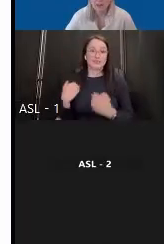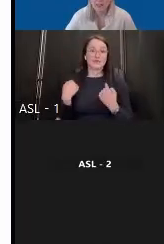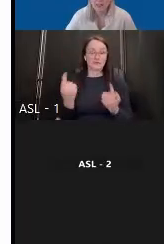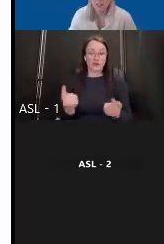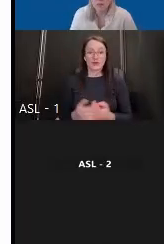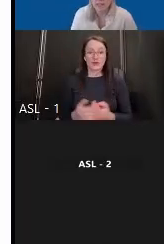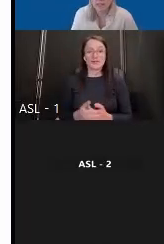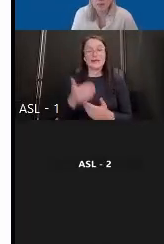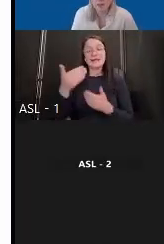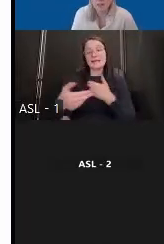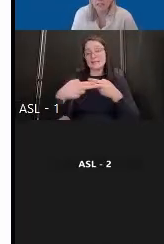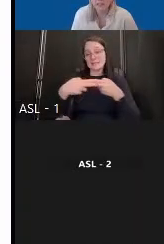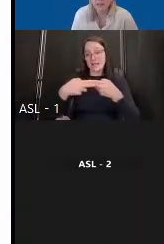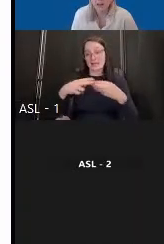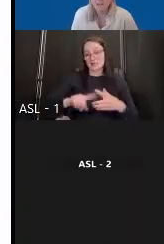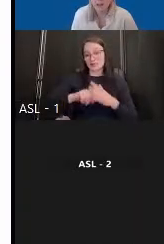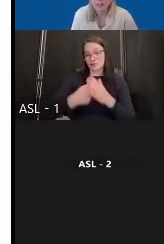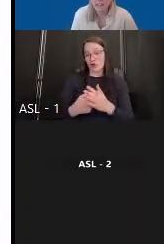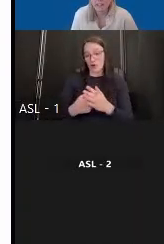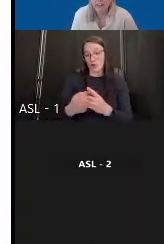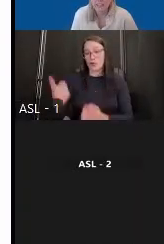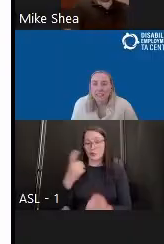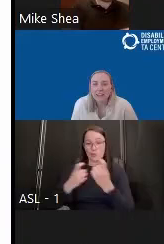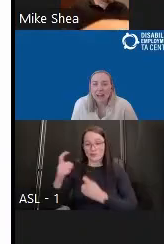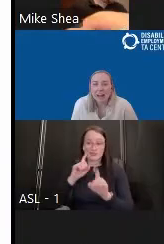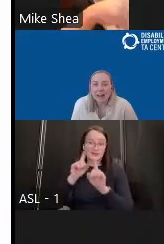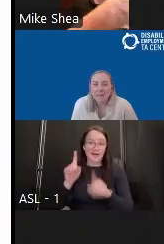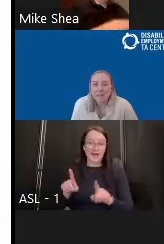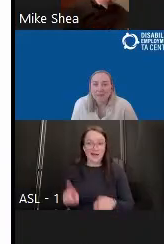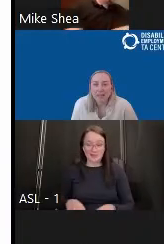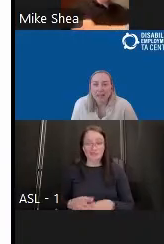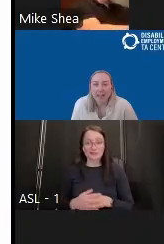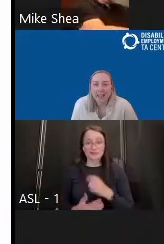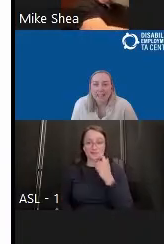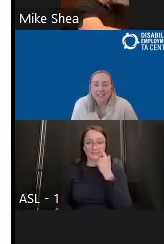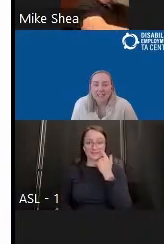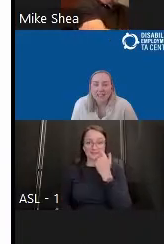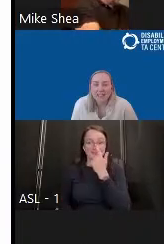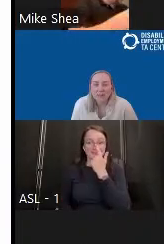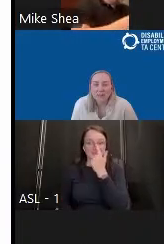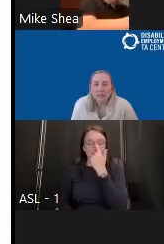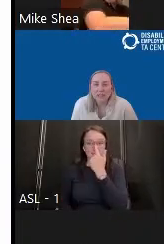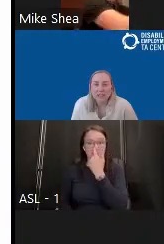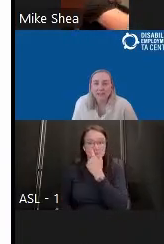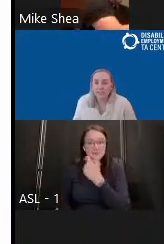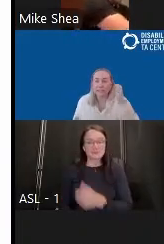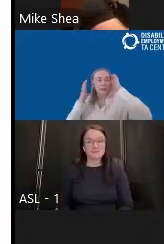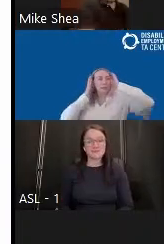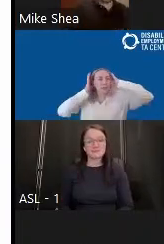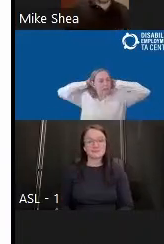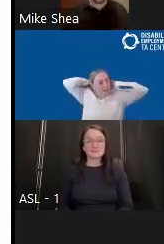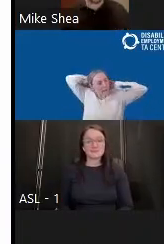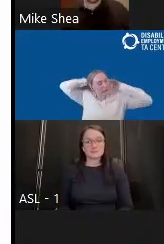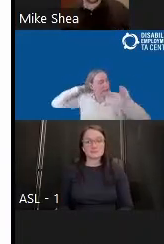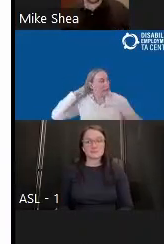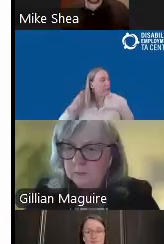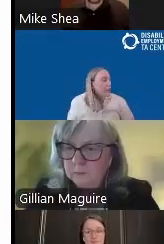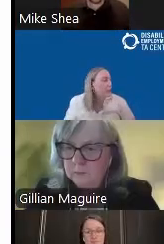go into the Q&A portion of our event. Um, and we did receive some questions through registration,